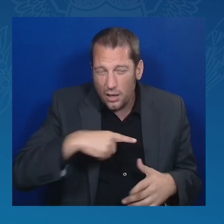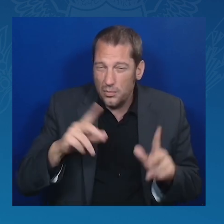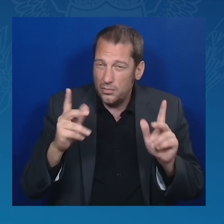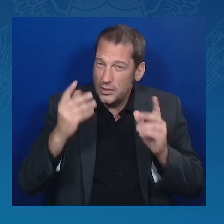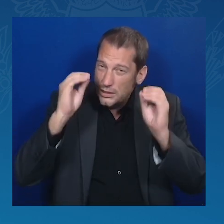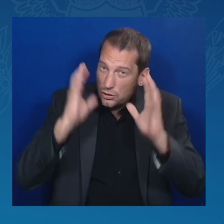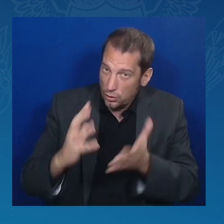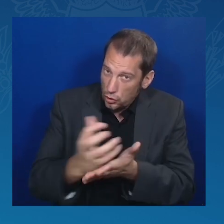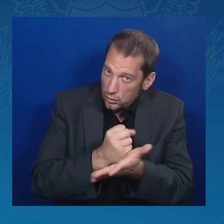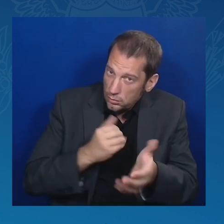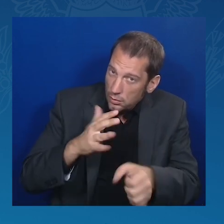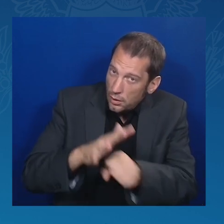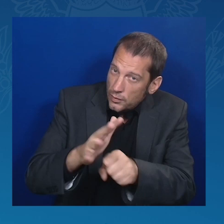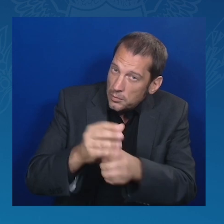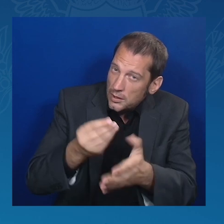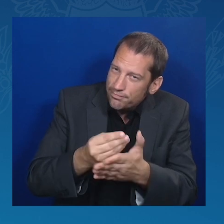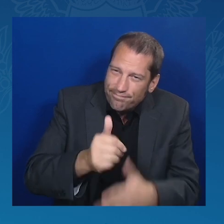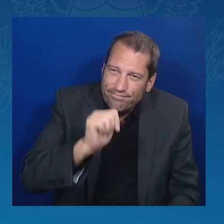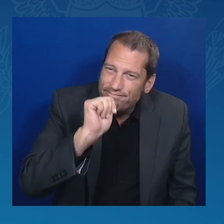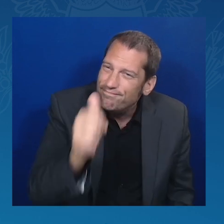The freedom to learn America's full history.